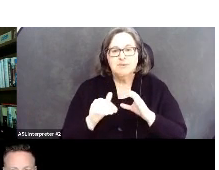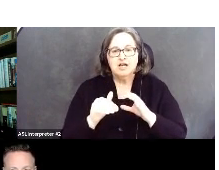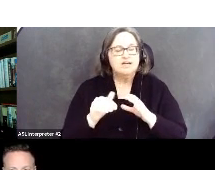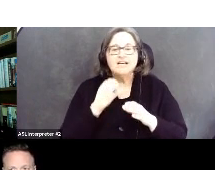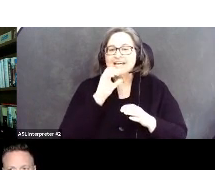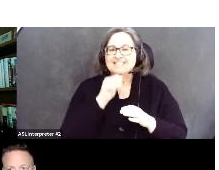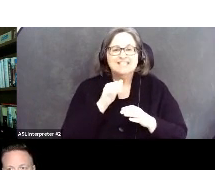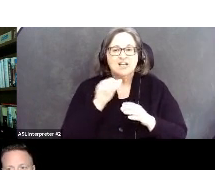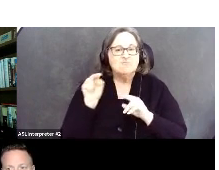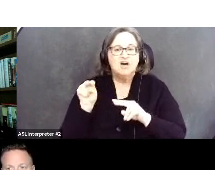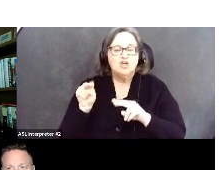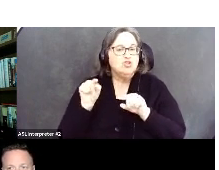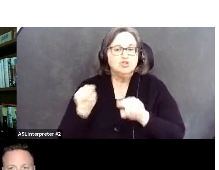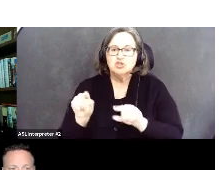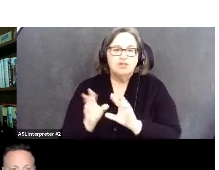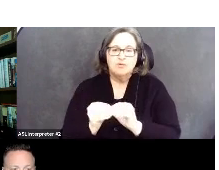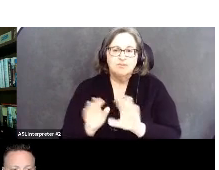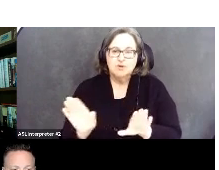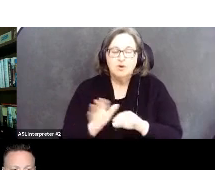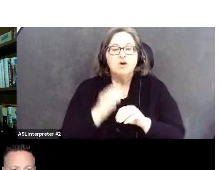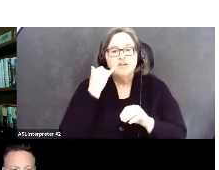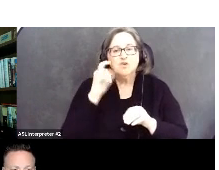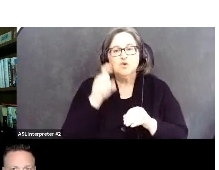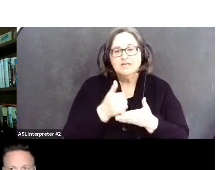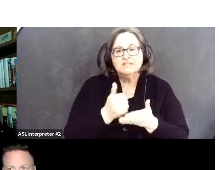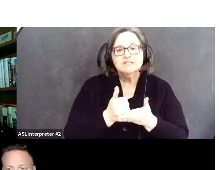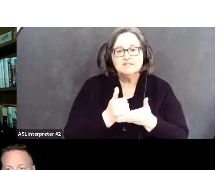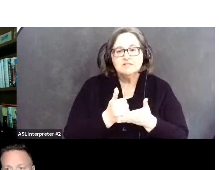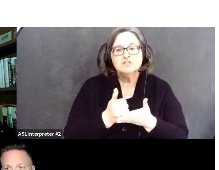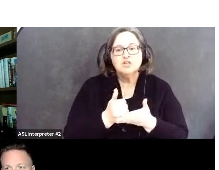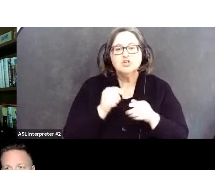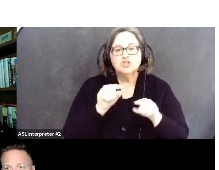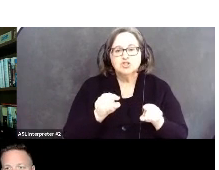being monitored during the Webinar. If you need assistance during the Webinar or have a question,